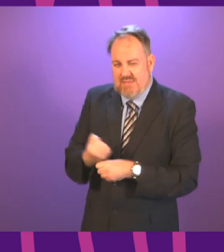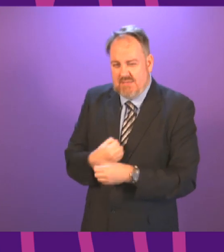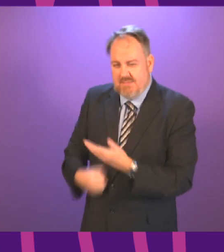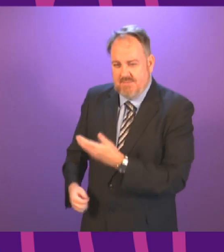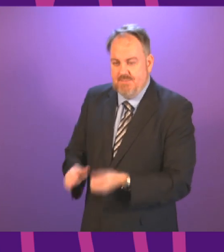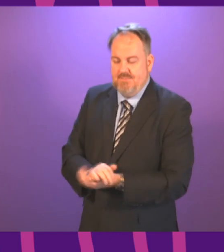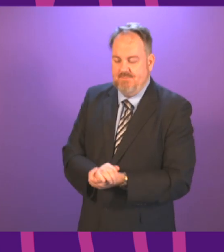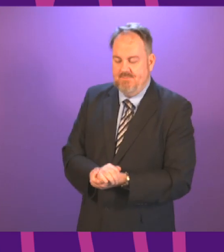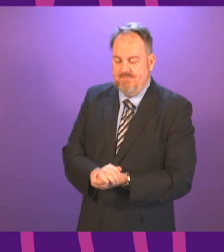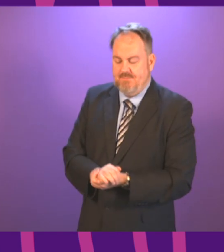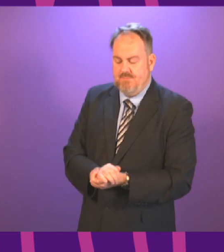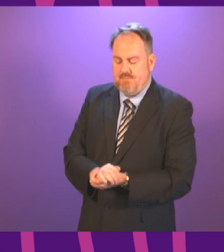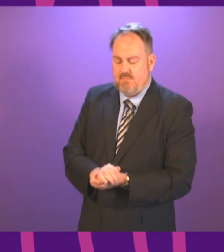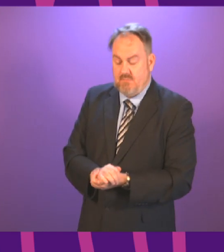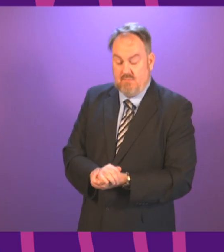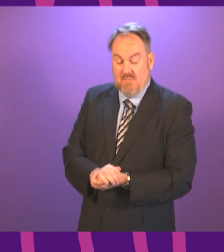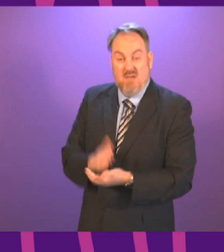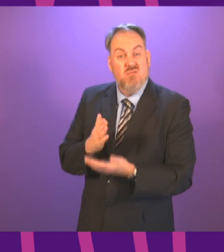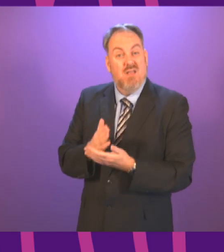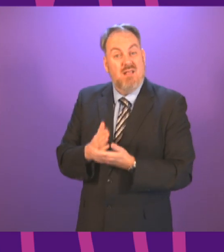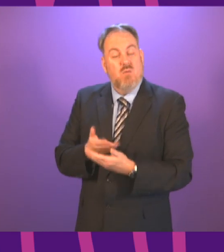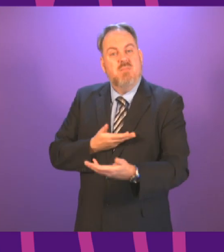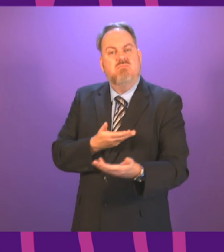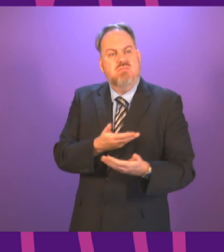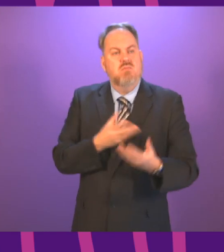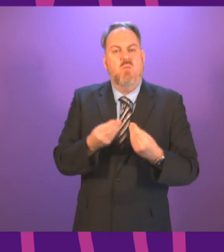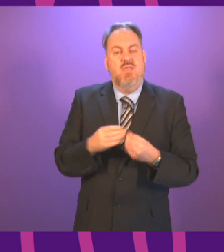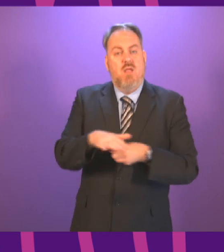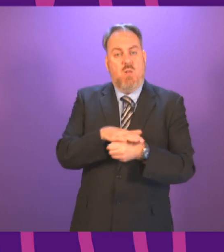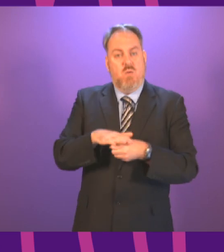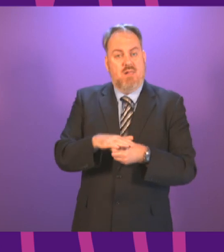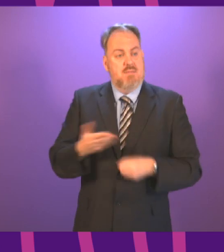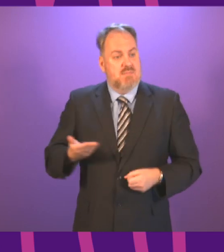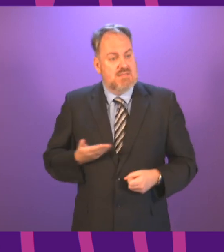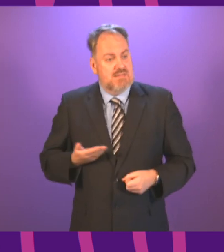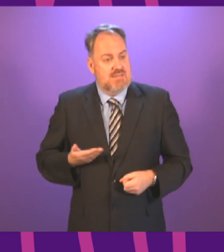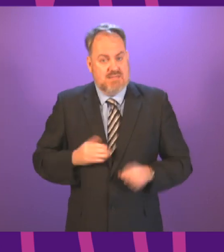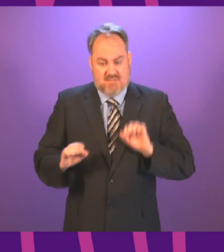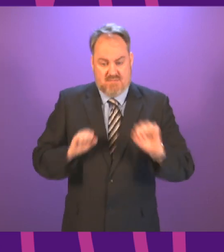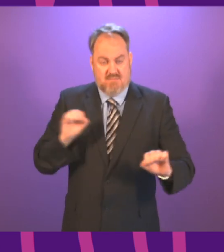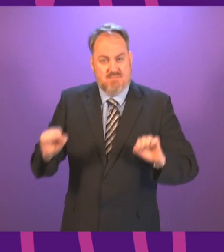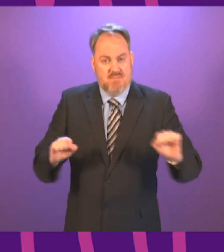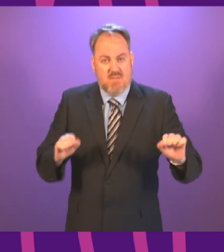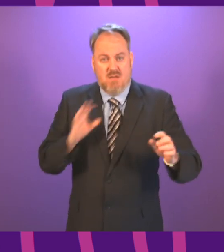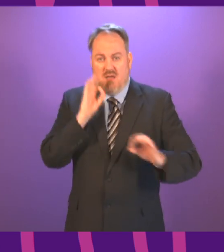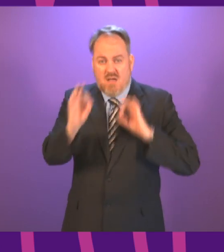The First Minister: We talk to the business community, and we are always happy for either me or the Cabinet Secretary for Economy, Fair Work and Culture